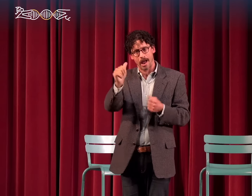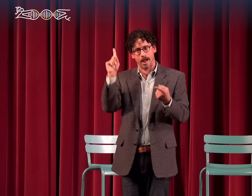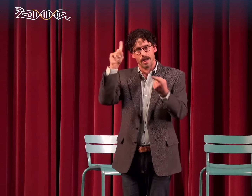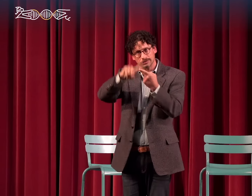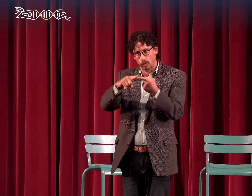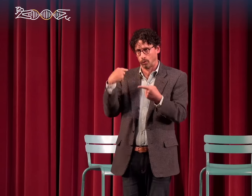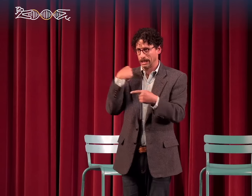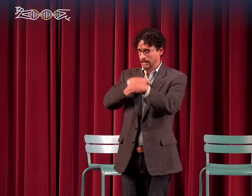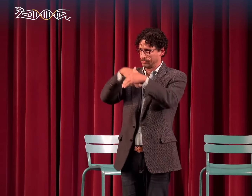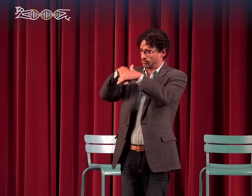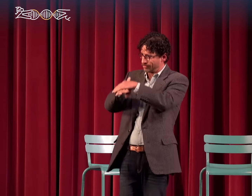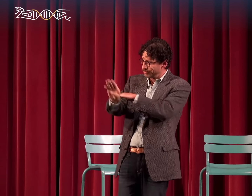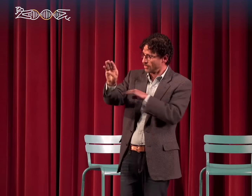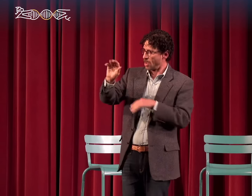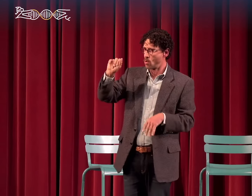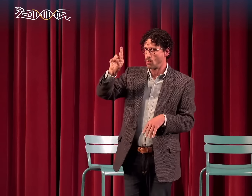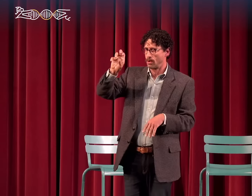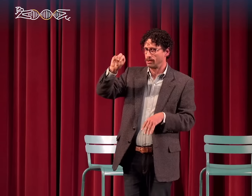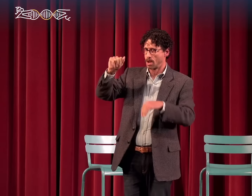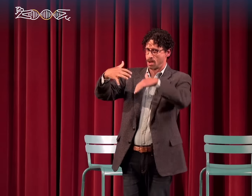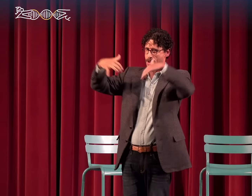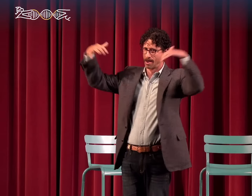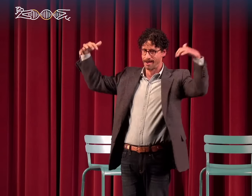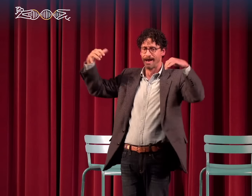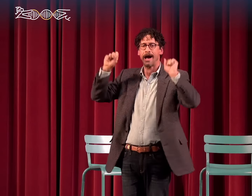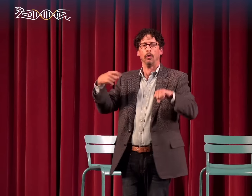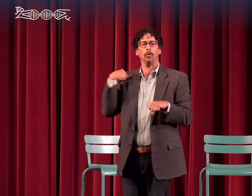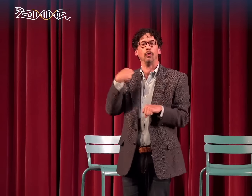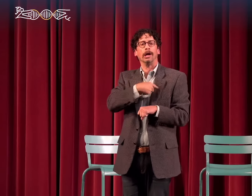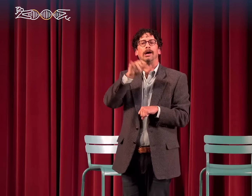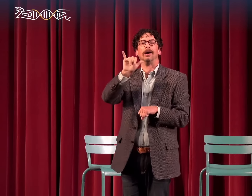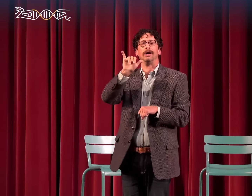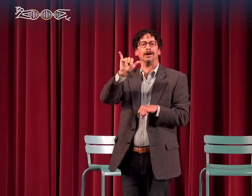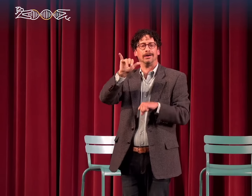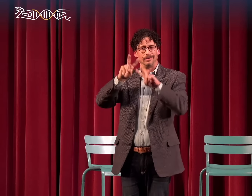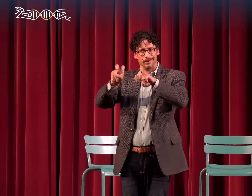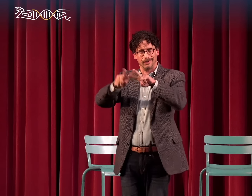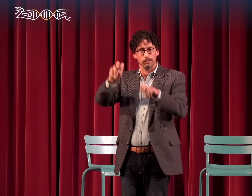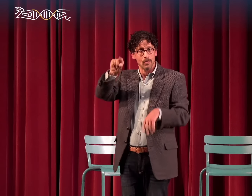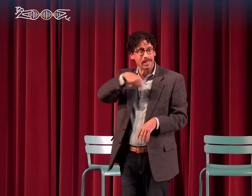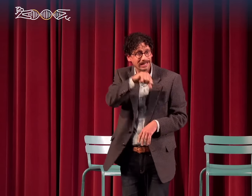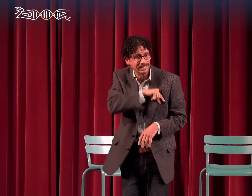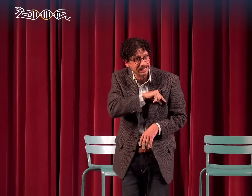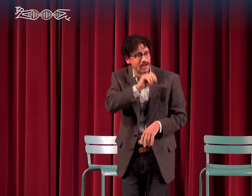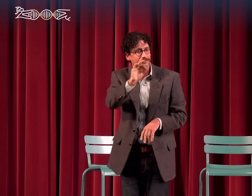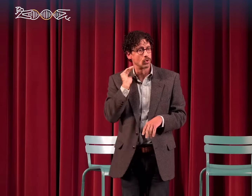It is not until we enter arena that we can really see the value and quality